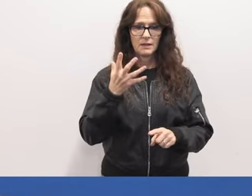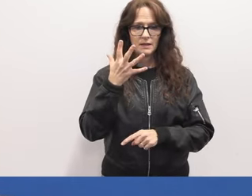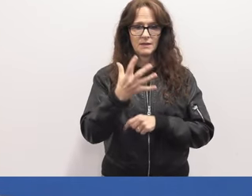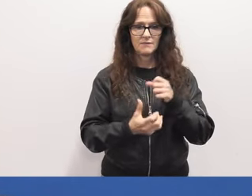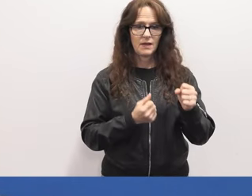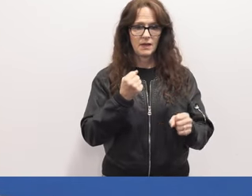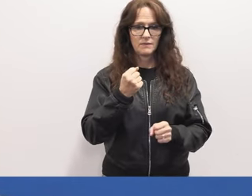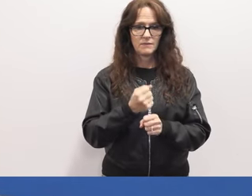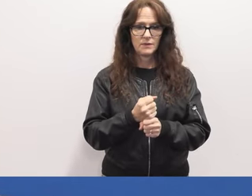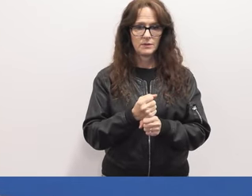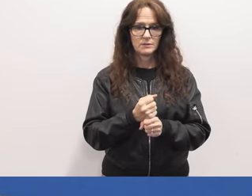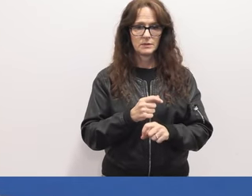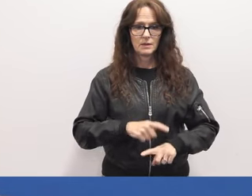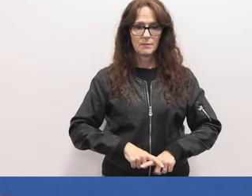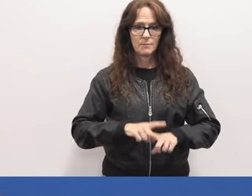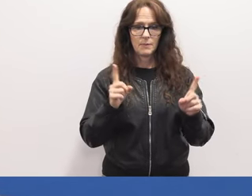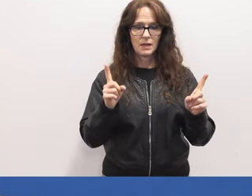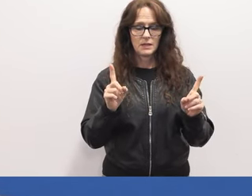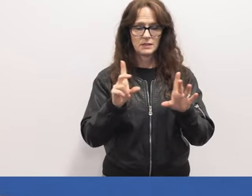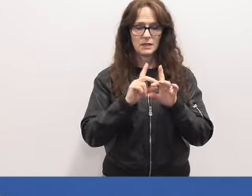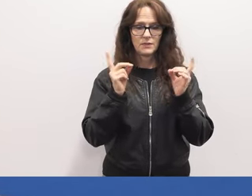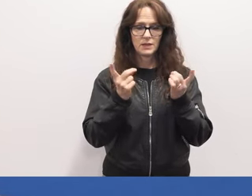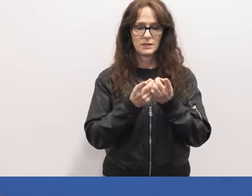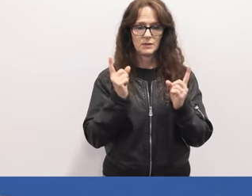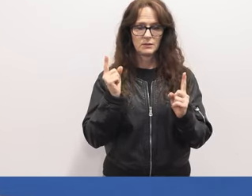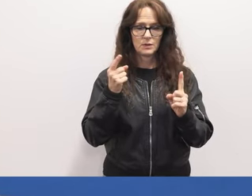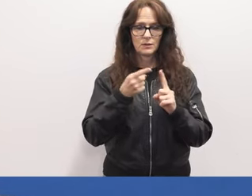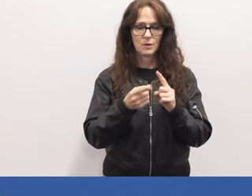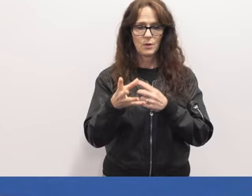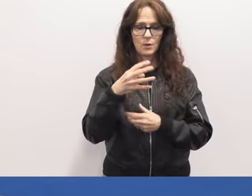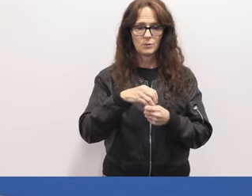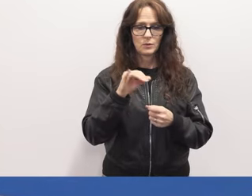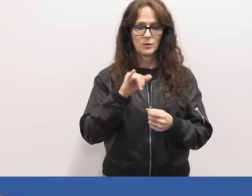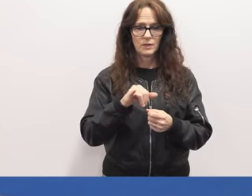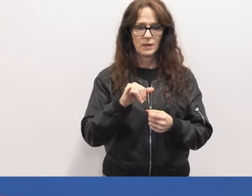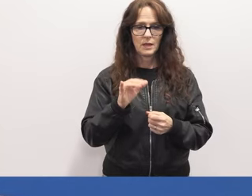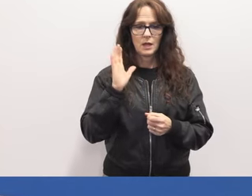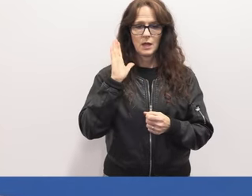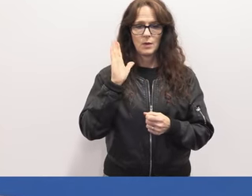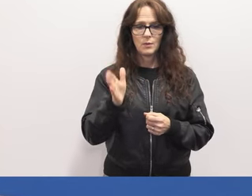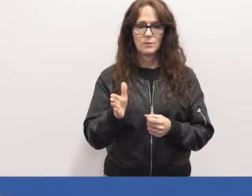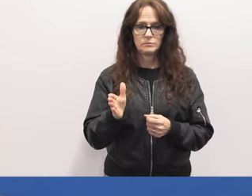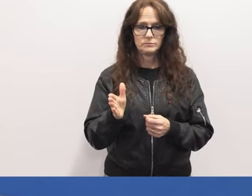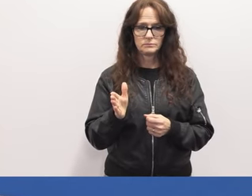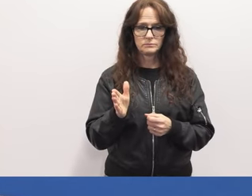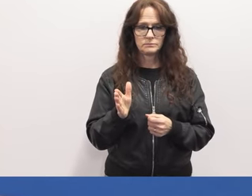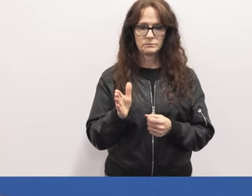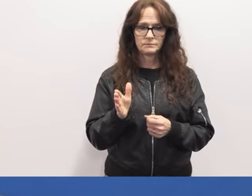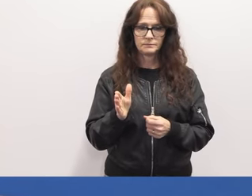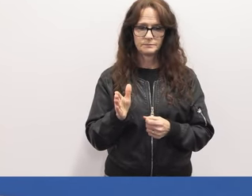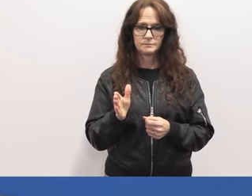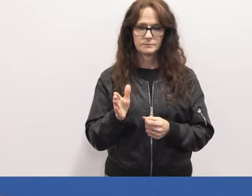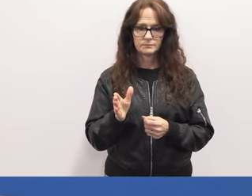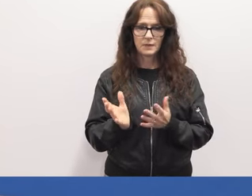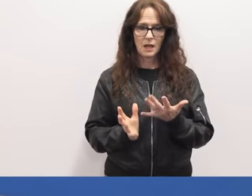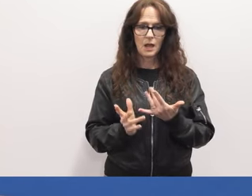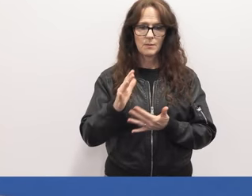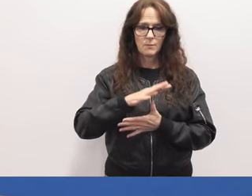But the district goals will encompass that. So it will be a priority for the district.